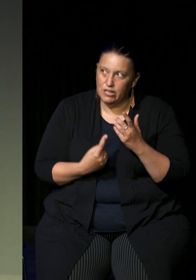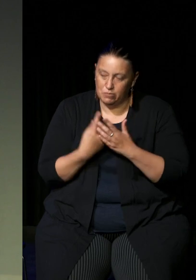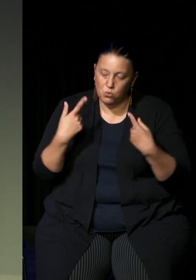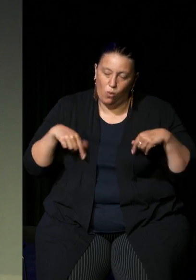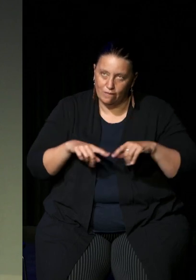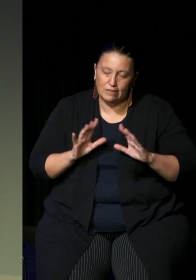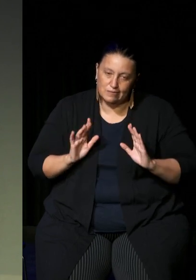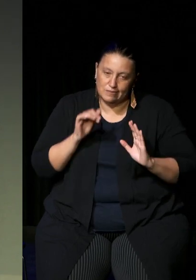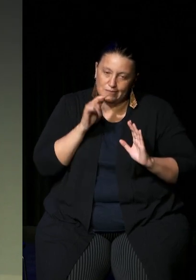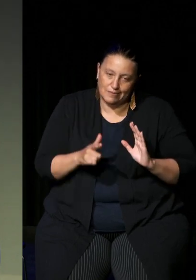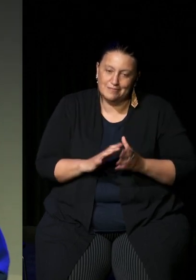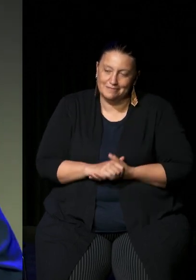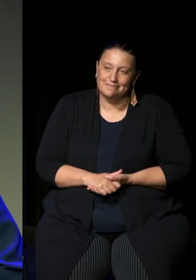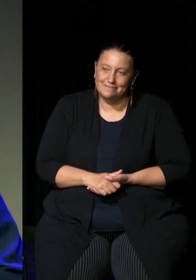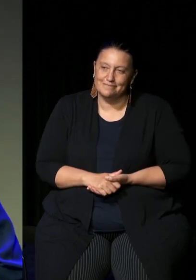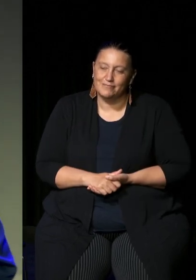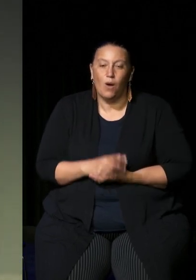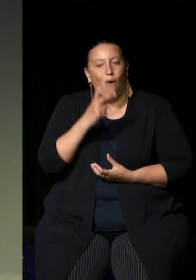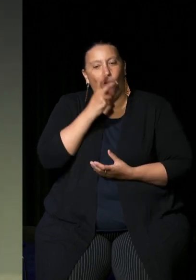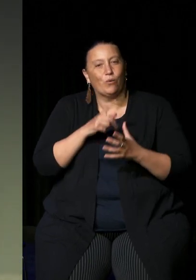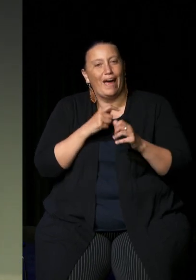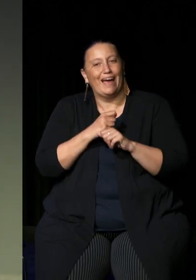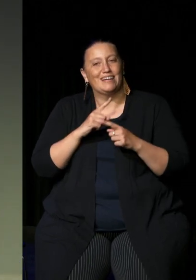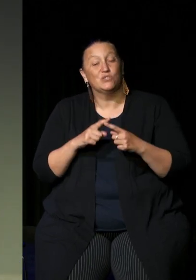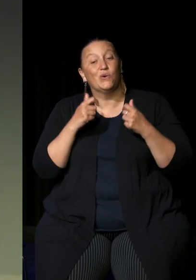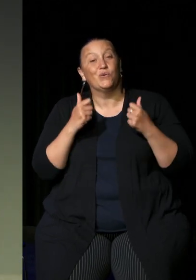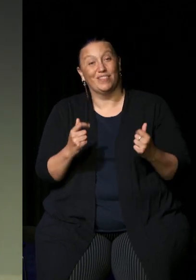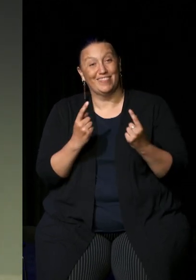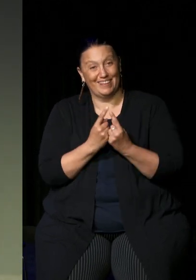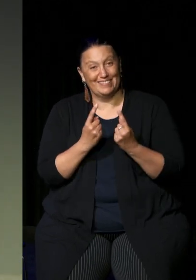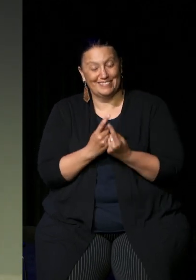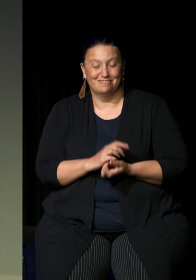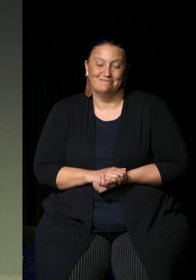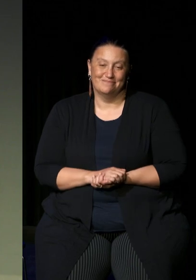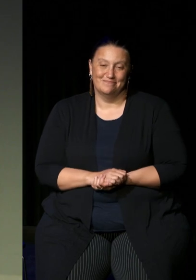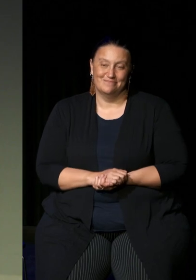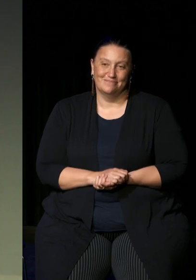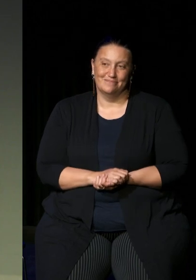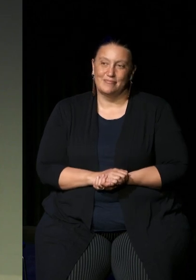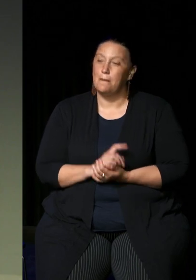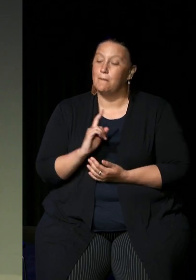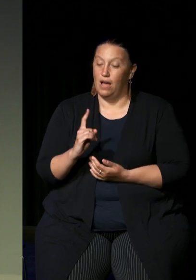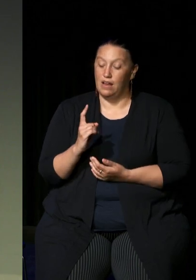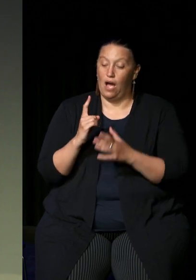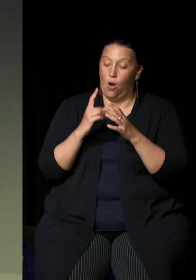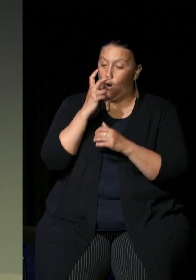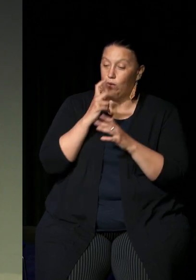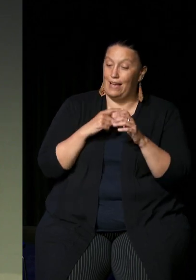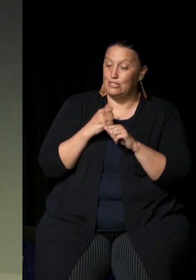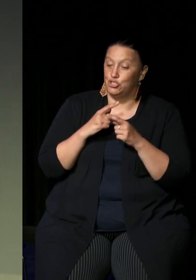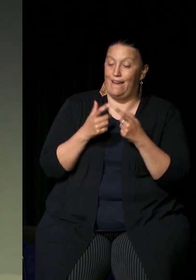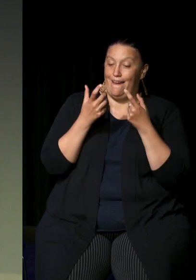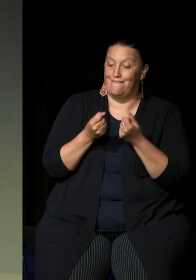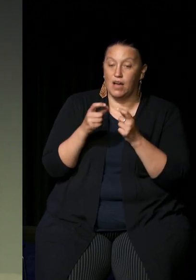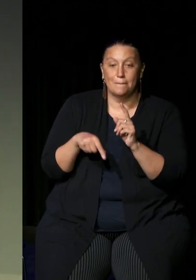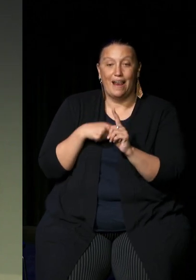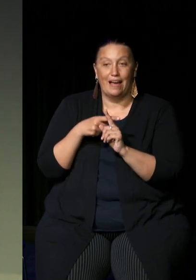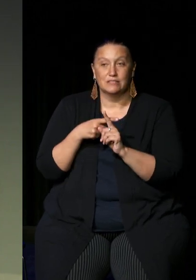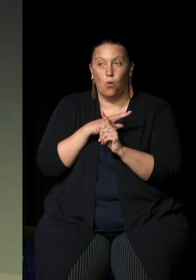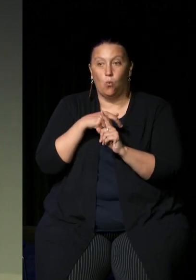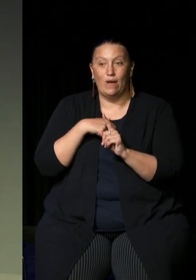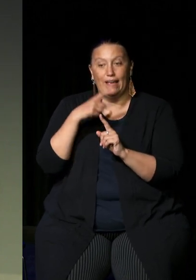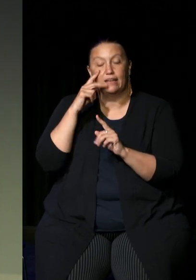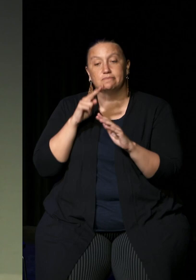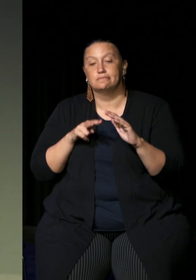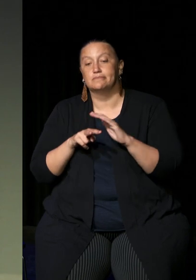and I guess old age is a good thing um but what comes with it is we have the foresight that we're